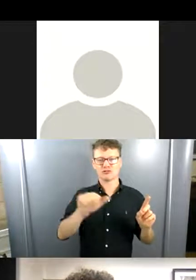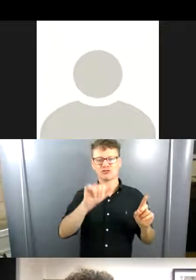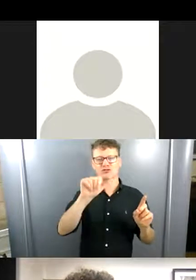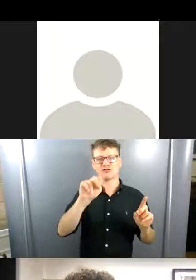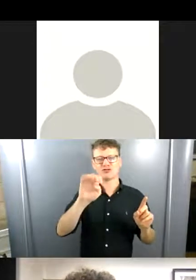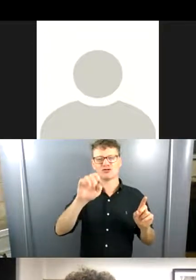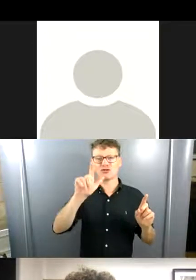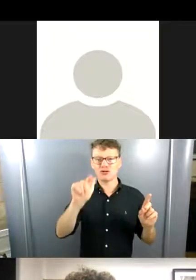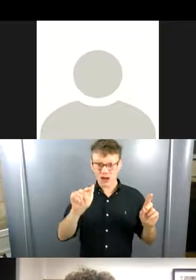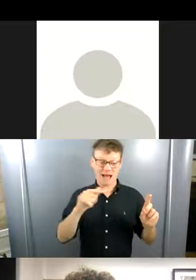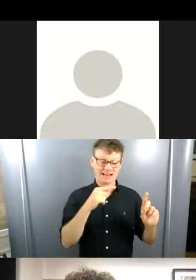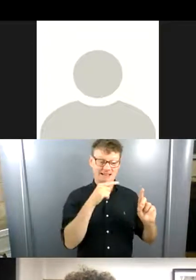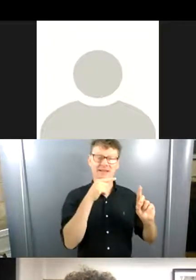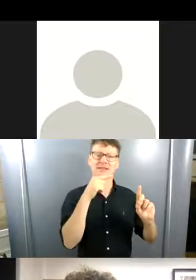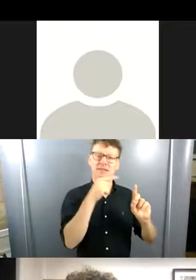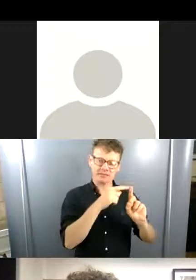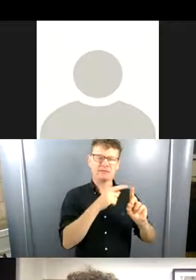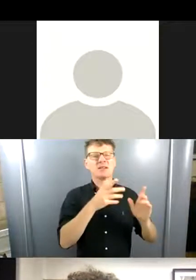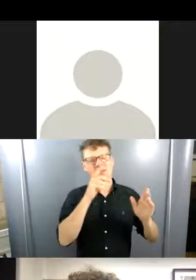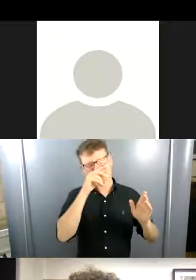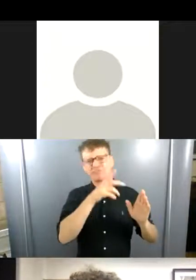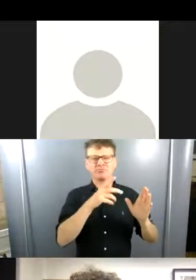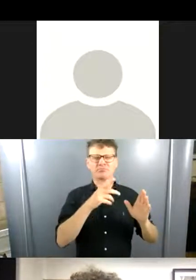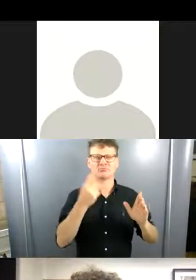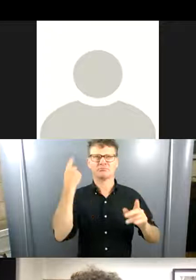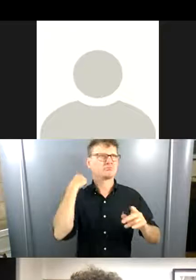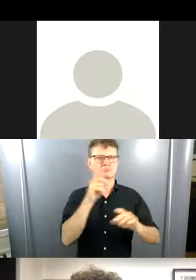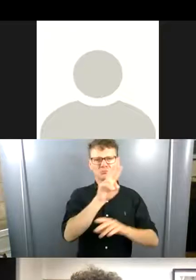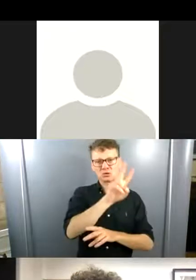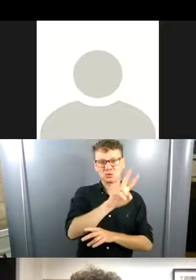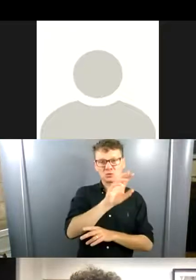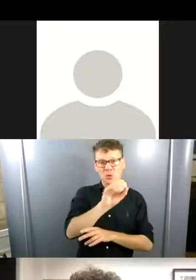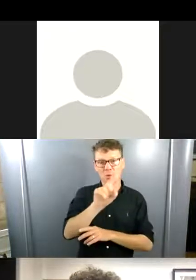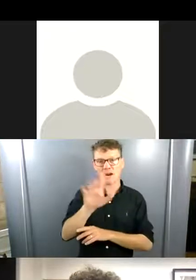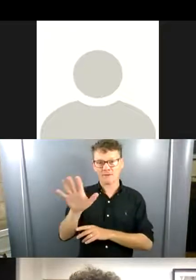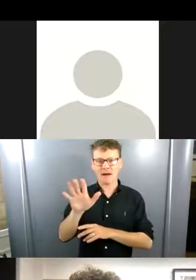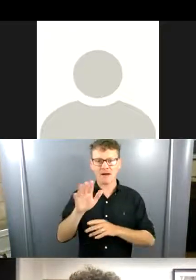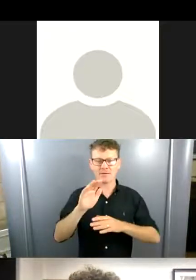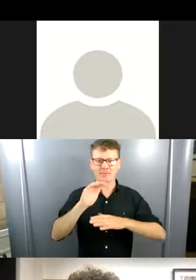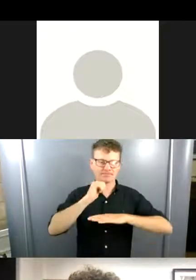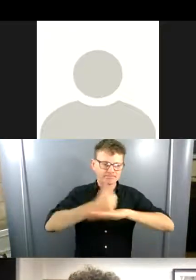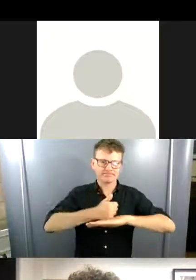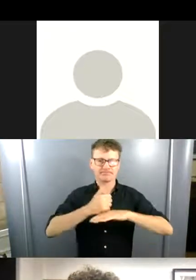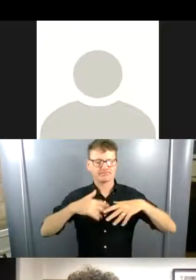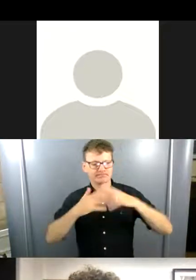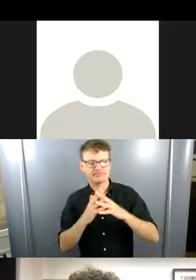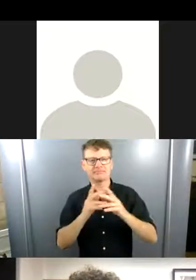was organizing some interviews in 2015 where she asked people to talk about